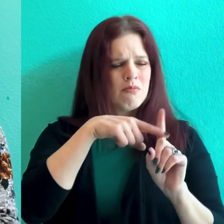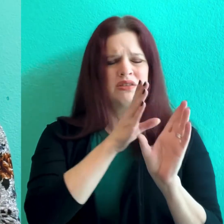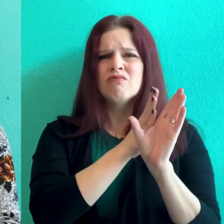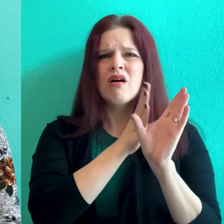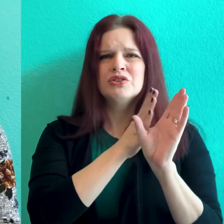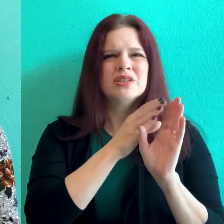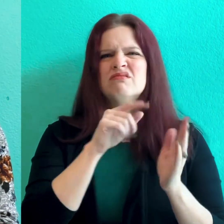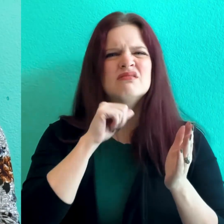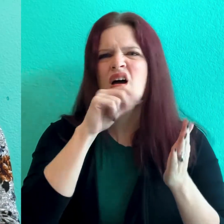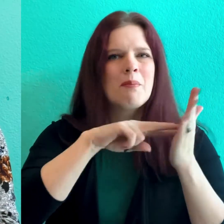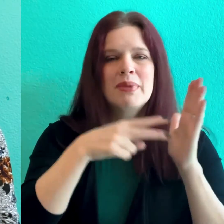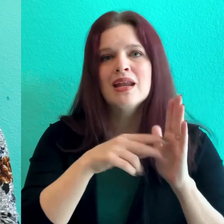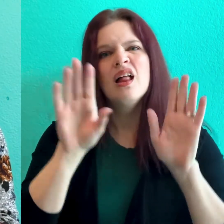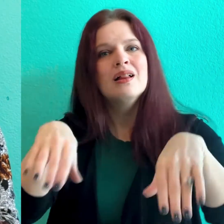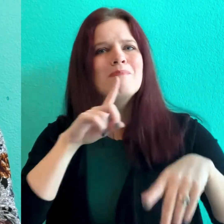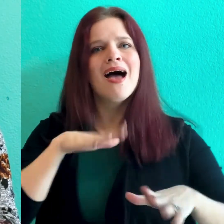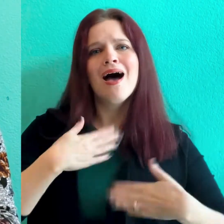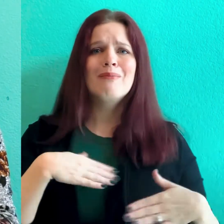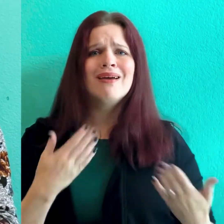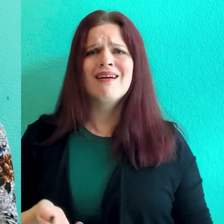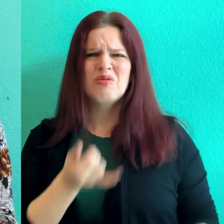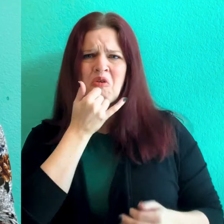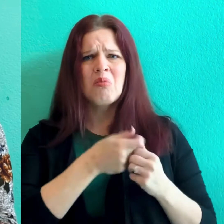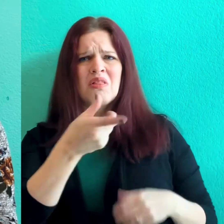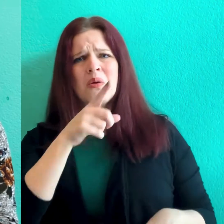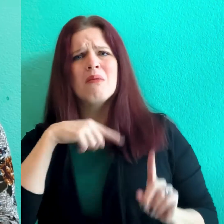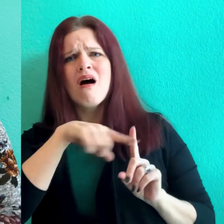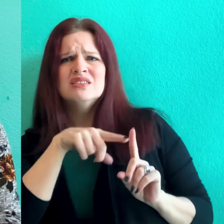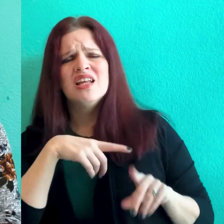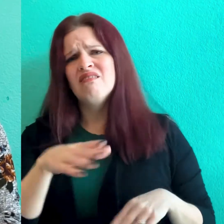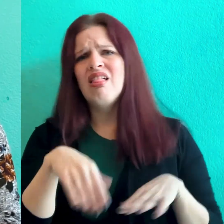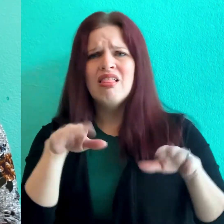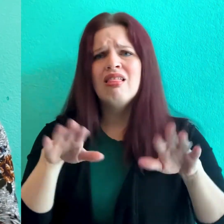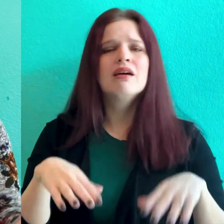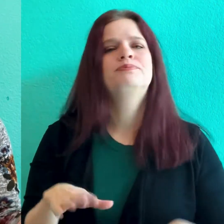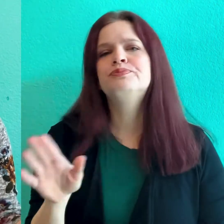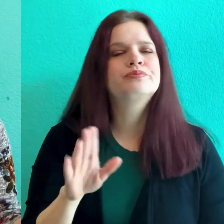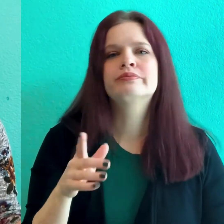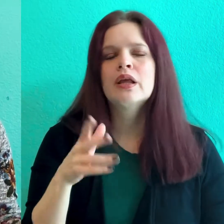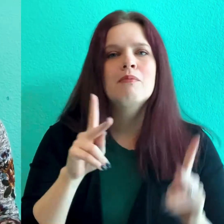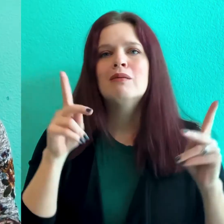When we talk about positive psychology, it's not this idea of just be happy. What's wrong with you? Be happy.